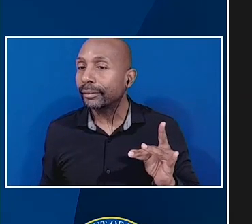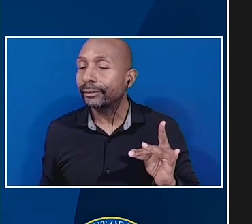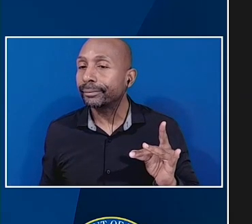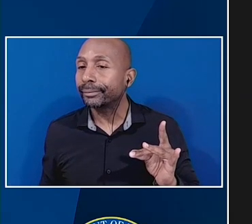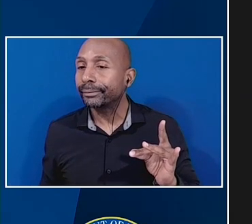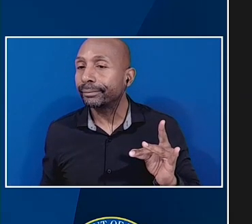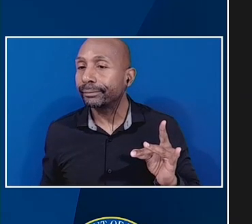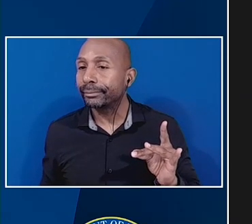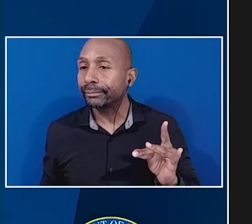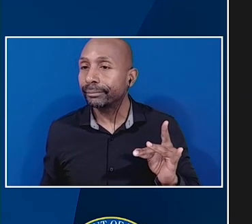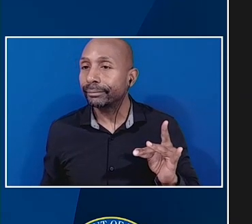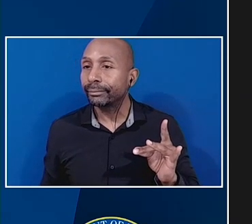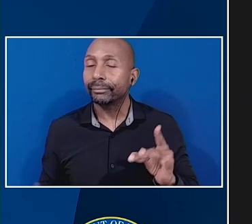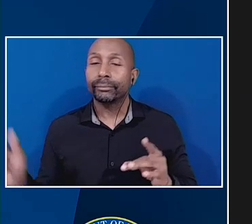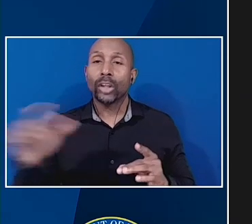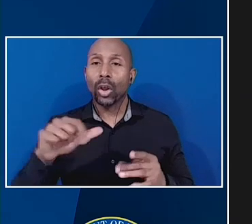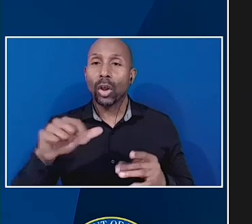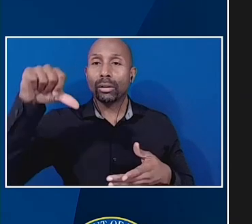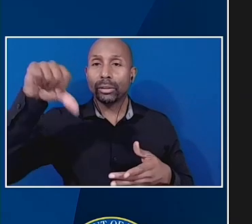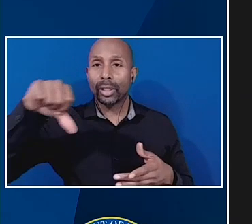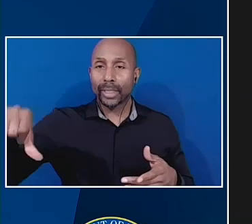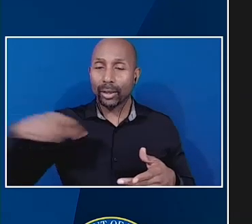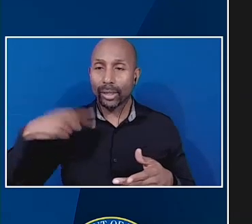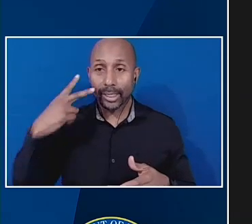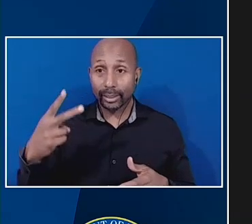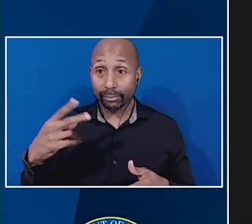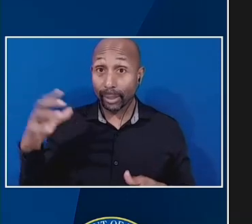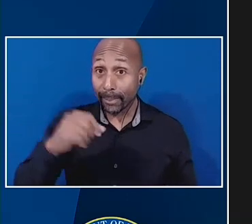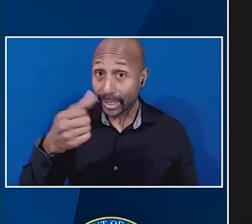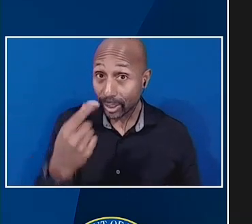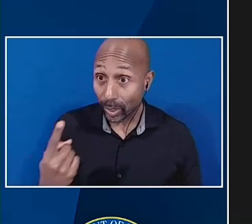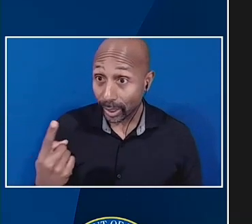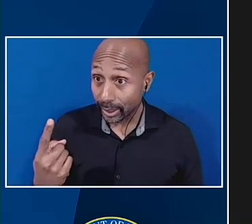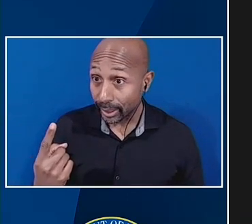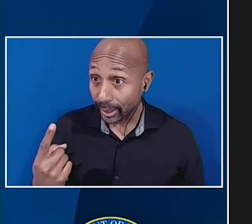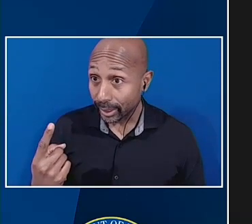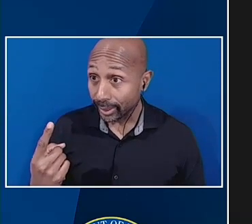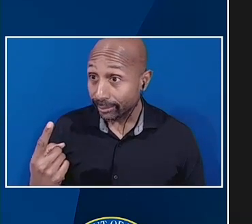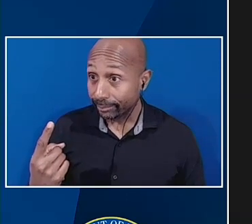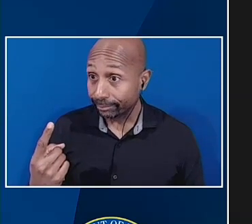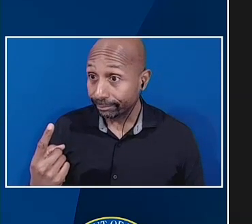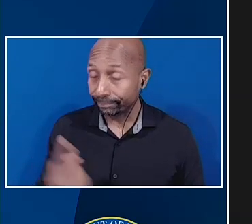Those are the thumbs down that I see. Did I miss anyone? Okay. Wonderful.